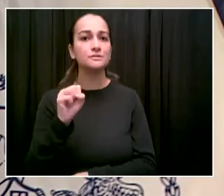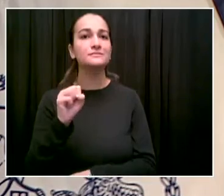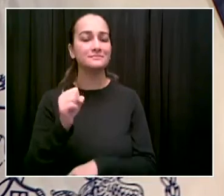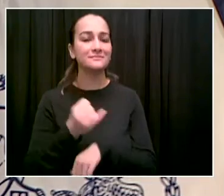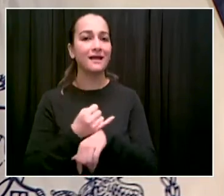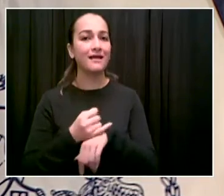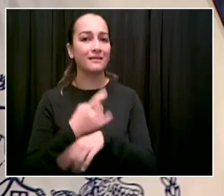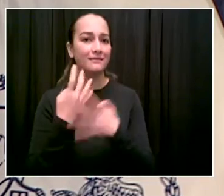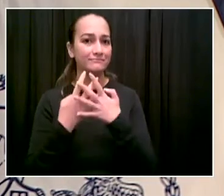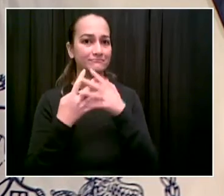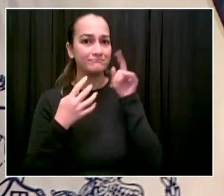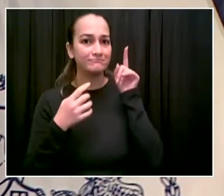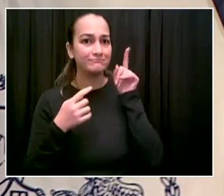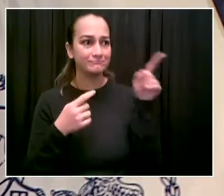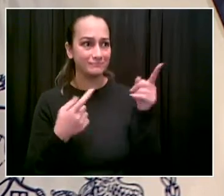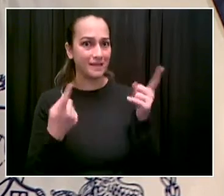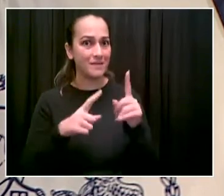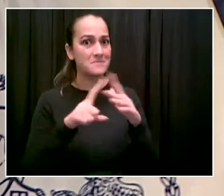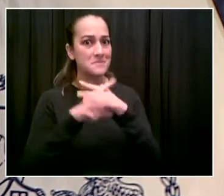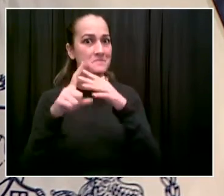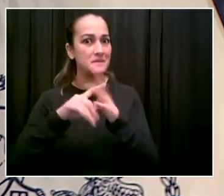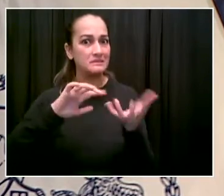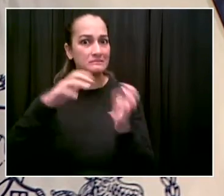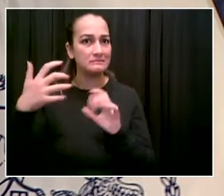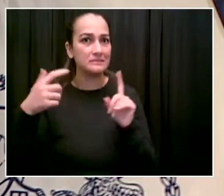PROBLEM. SOME PEOPLE SAY THERE IS